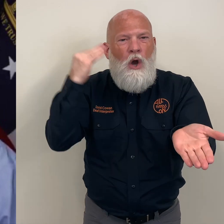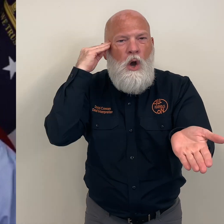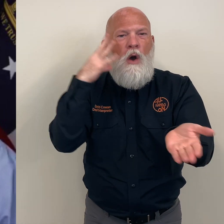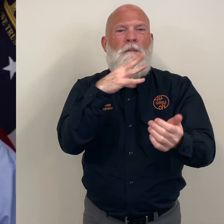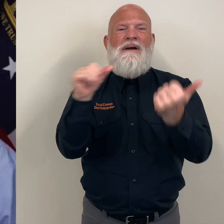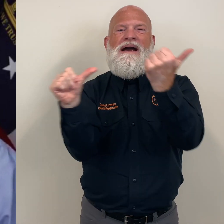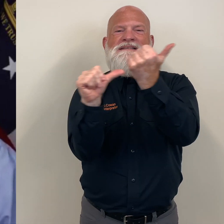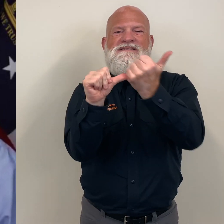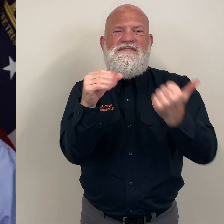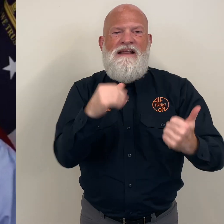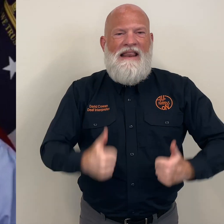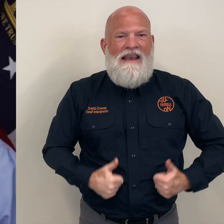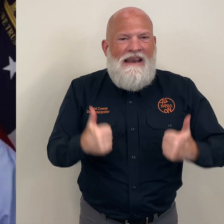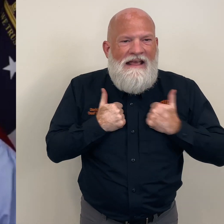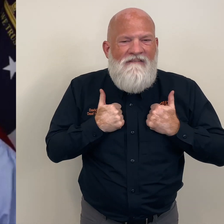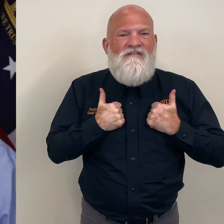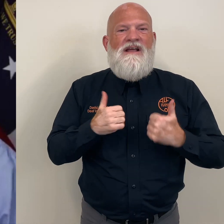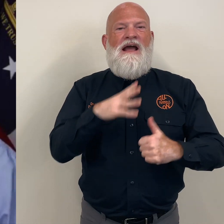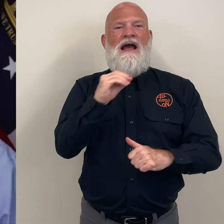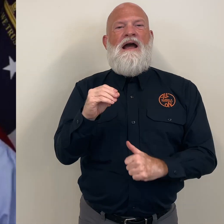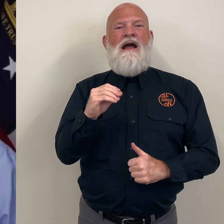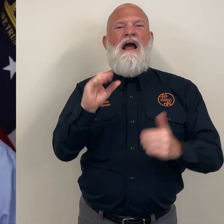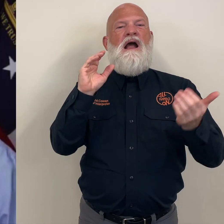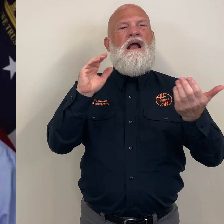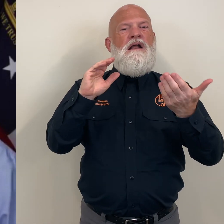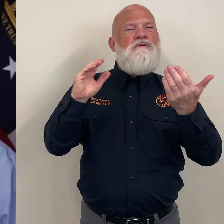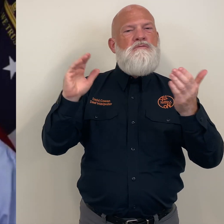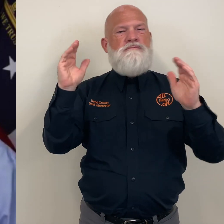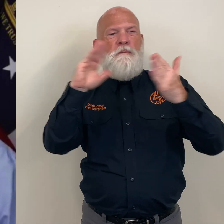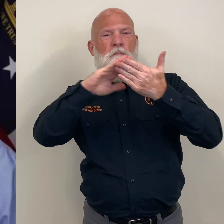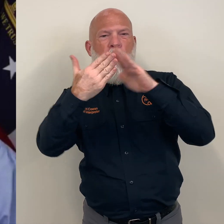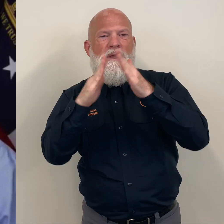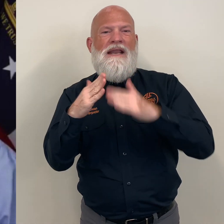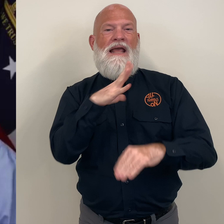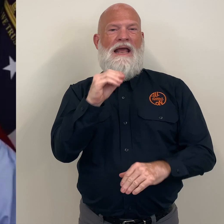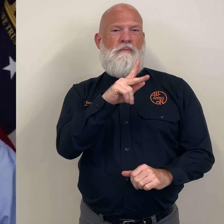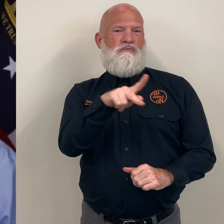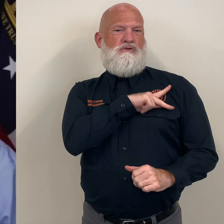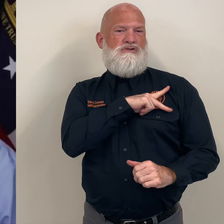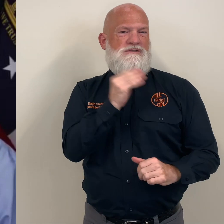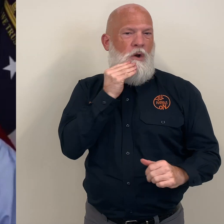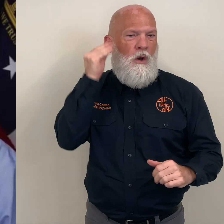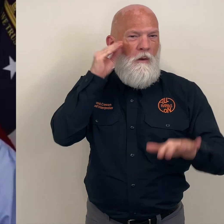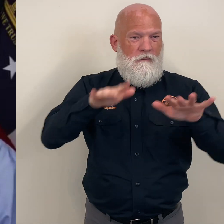assisted living facilities, and similar community living homes to utilize